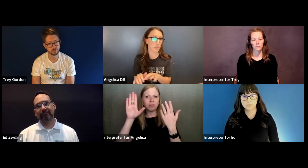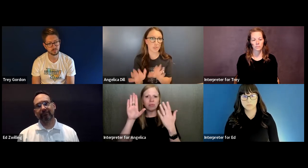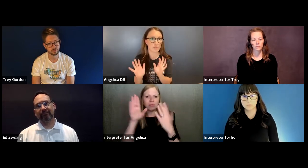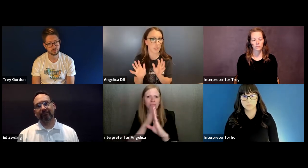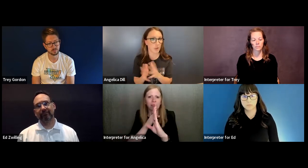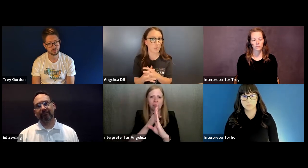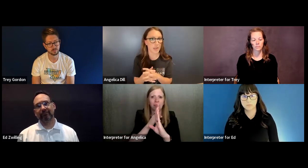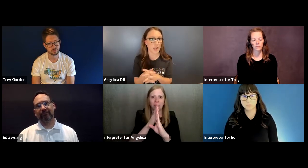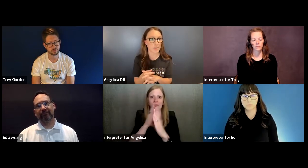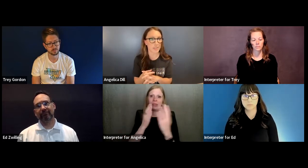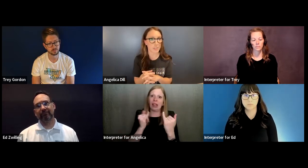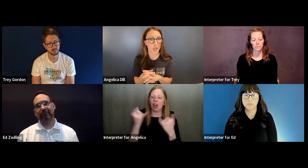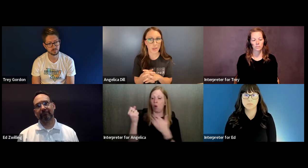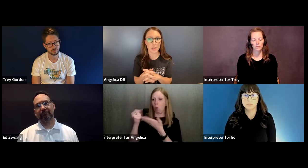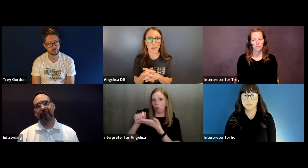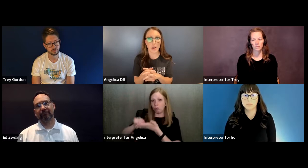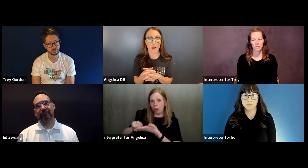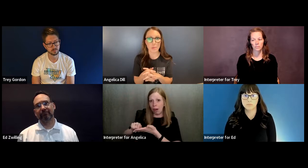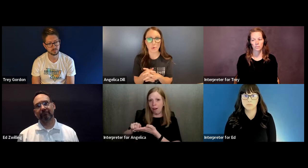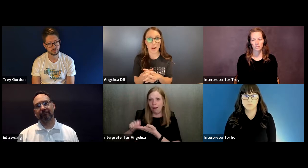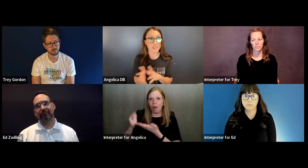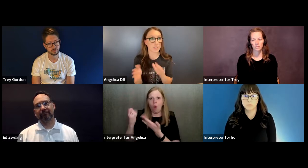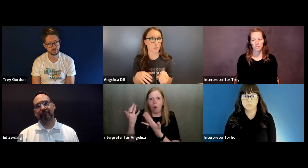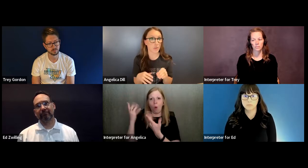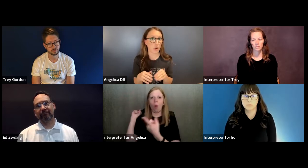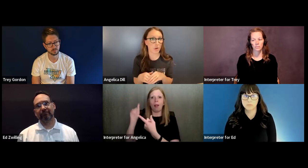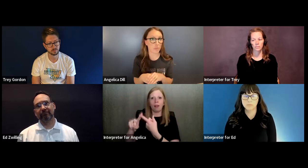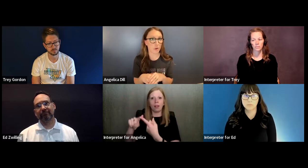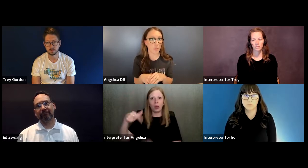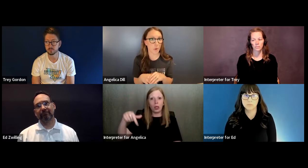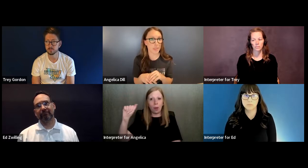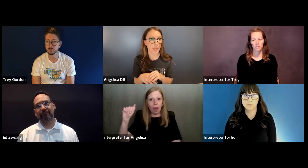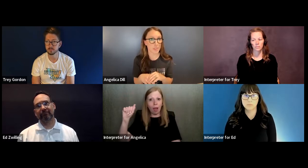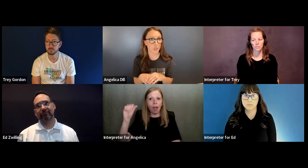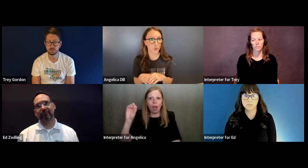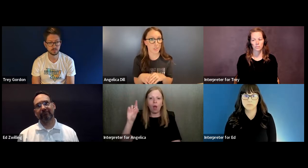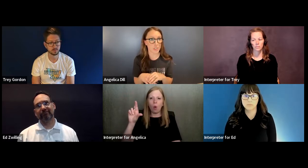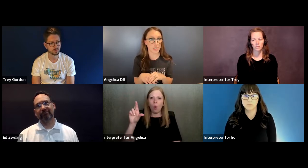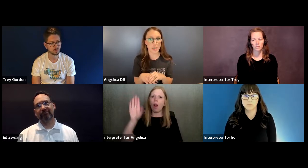you can you know write comments in the chat or ask to join the call for a moment to ask your question